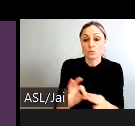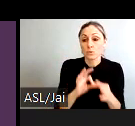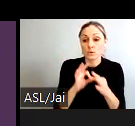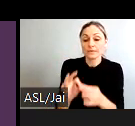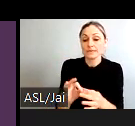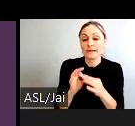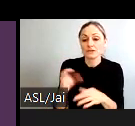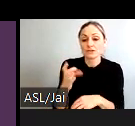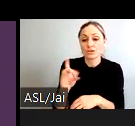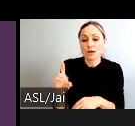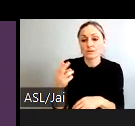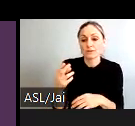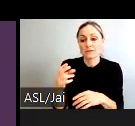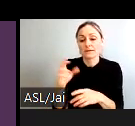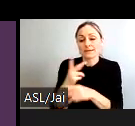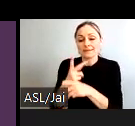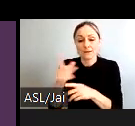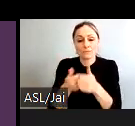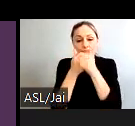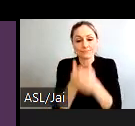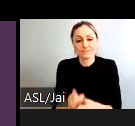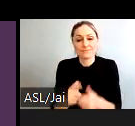to appropriate health and safety standards for the children in care.